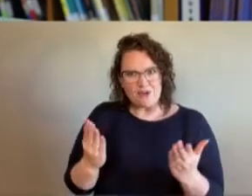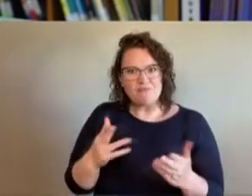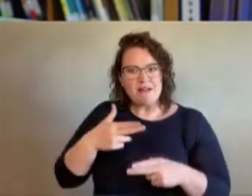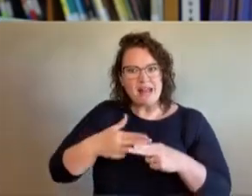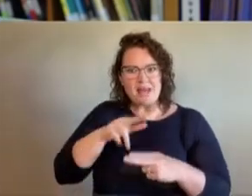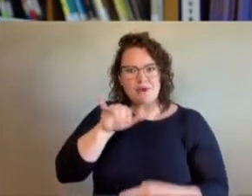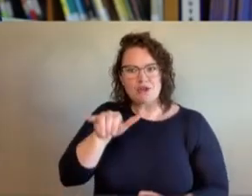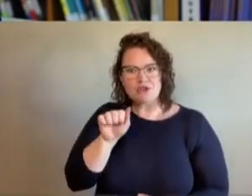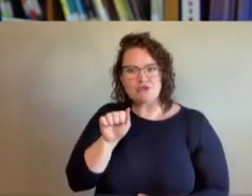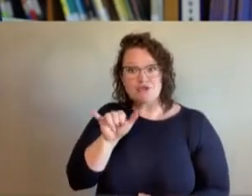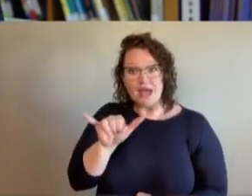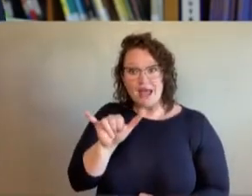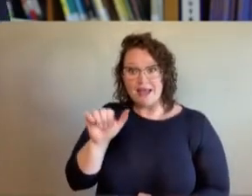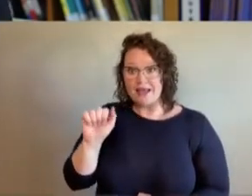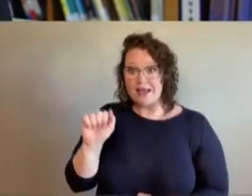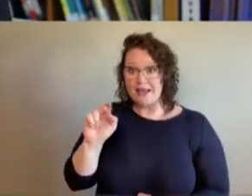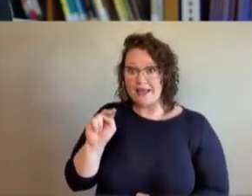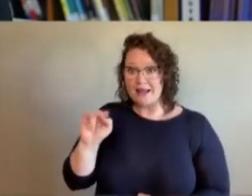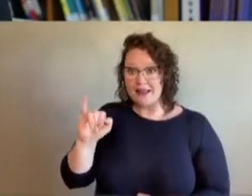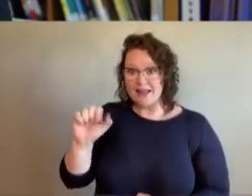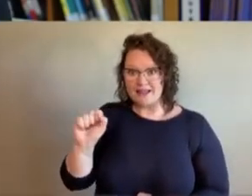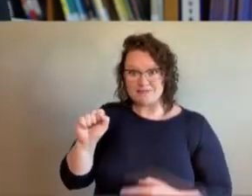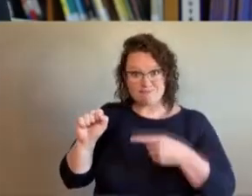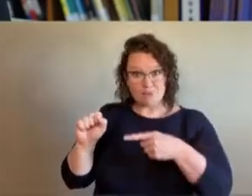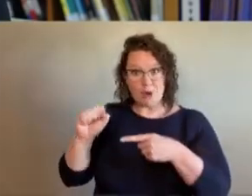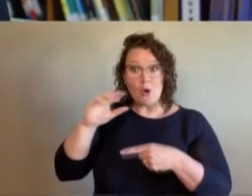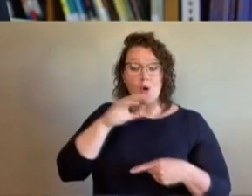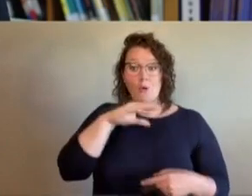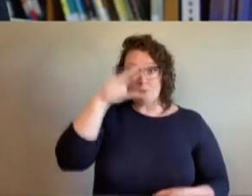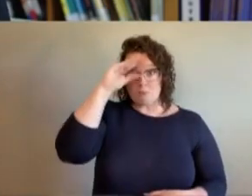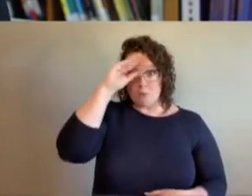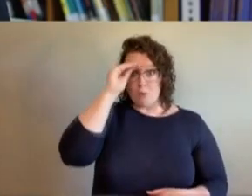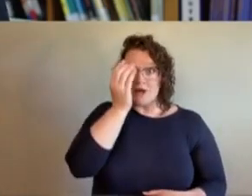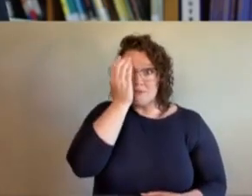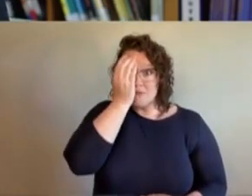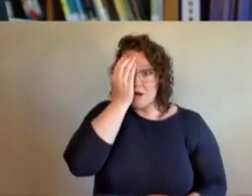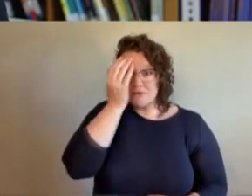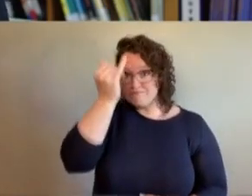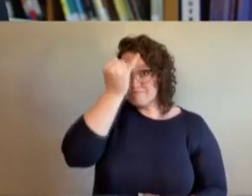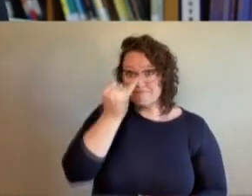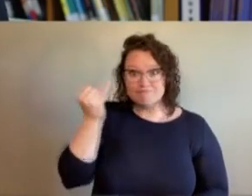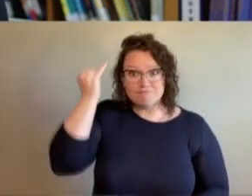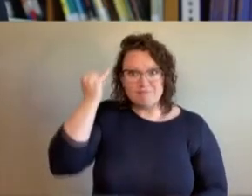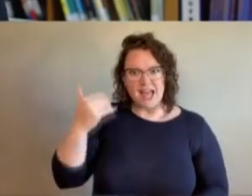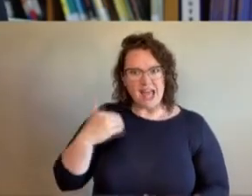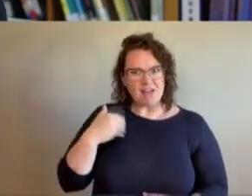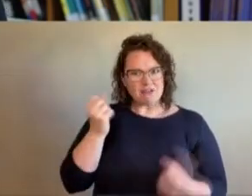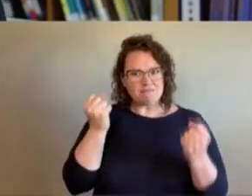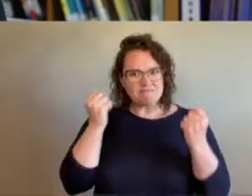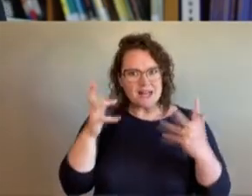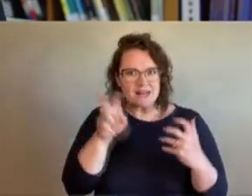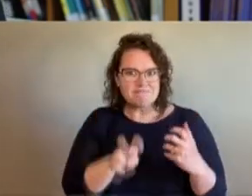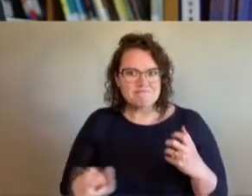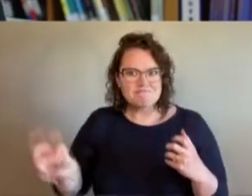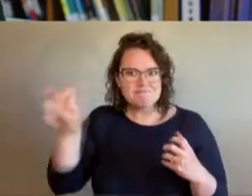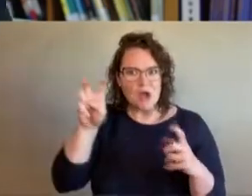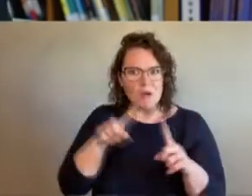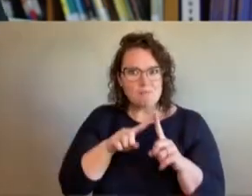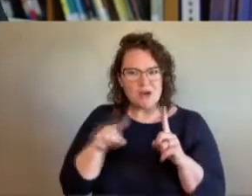We have a story by a local author that you may know. In this story, Jackie Leroux